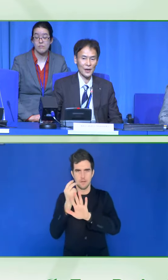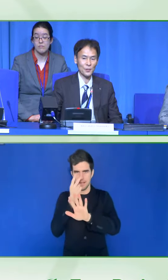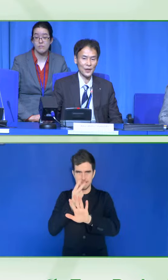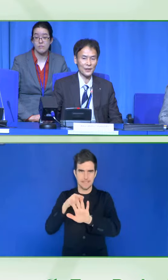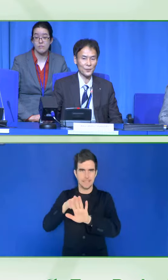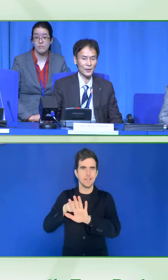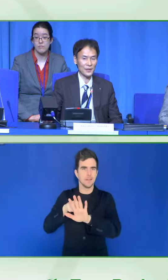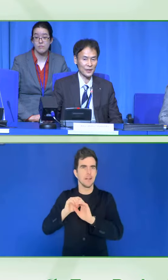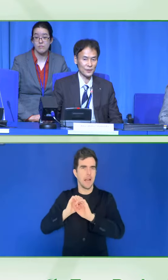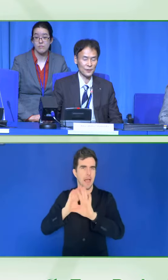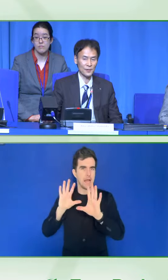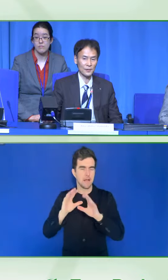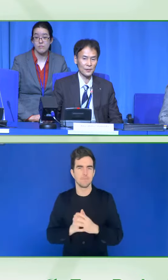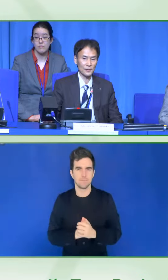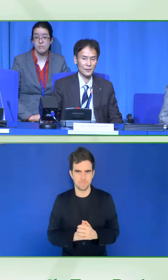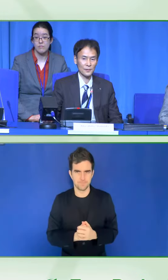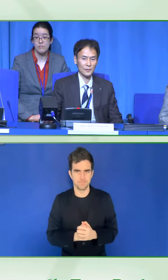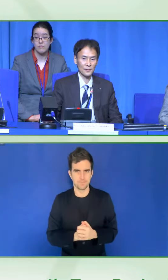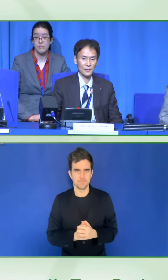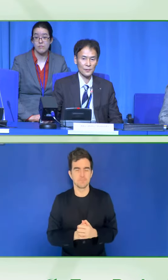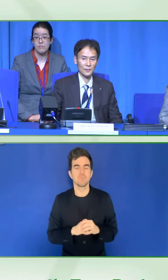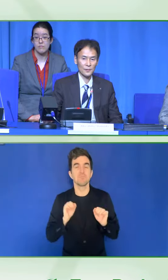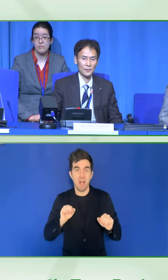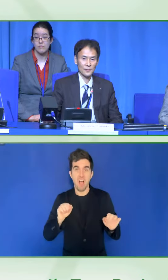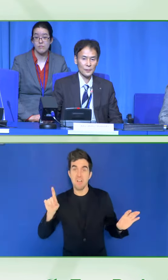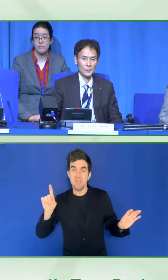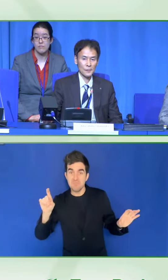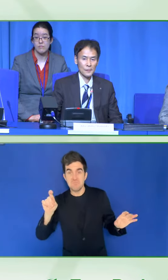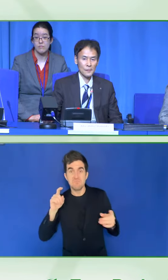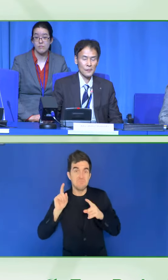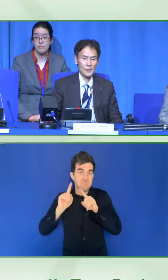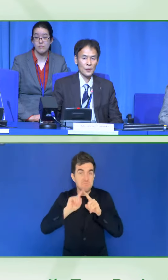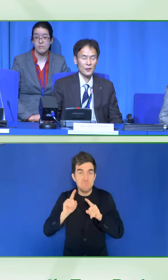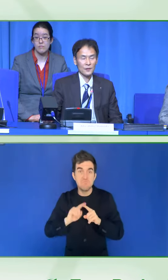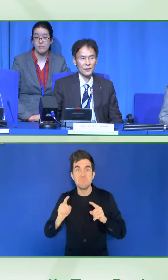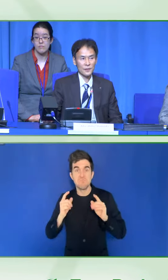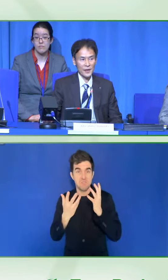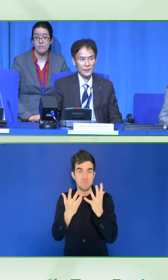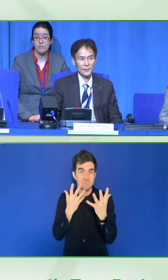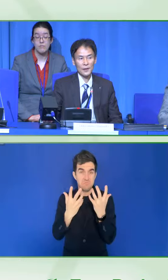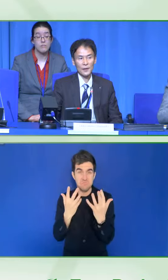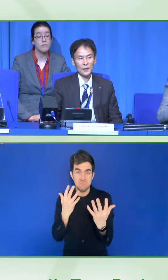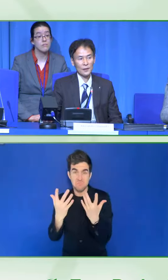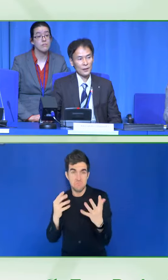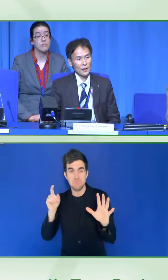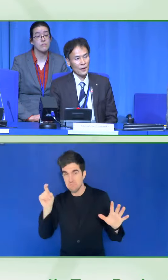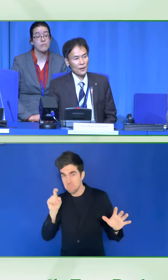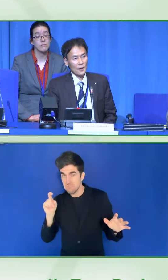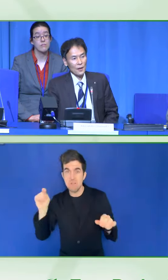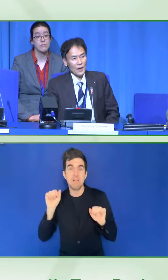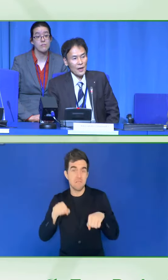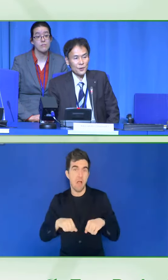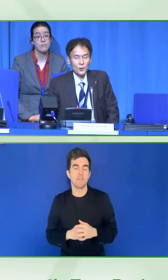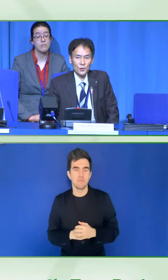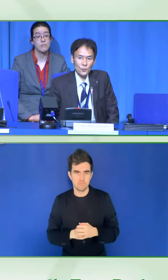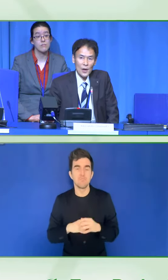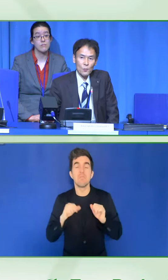Now, I show you some video footage.